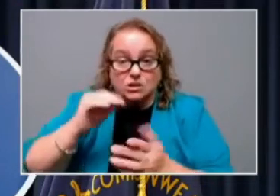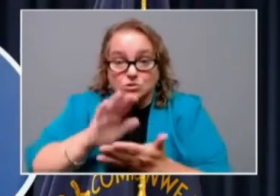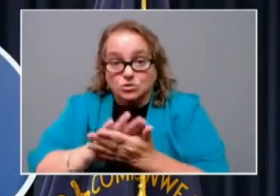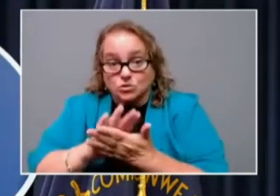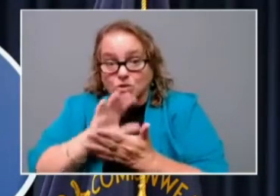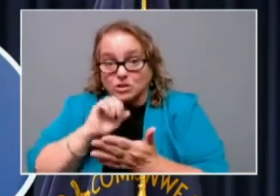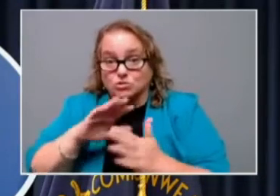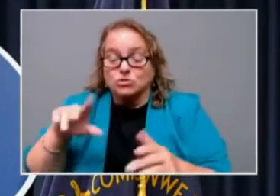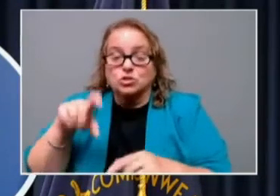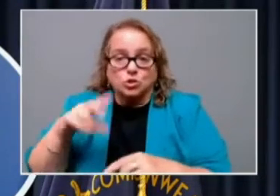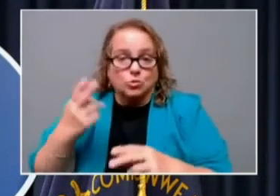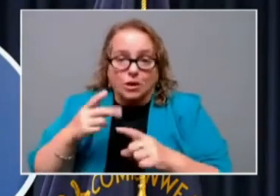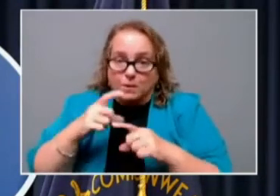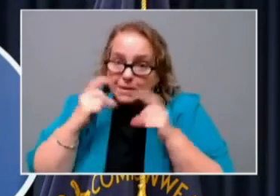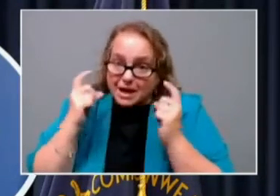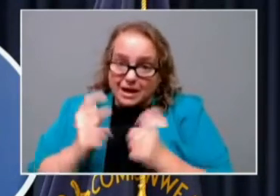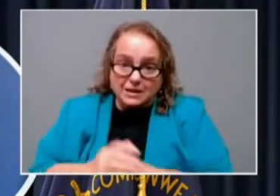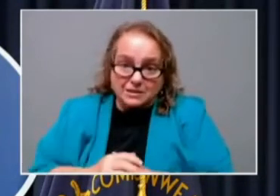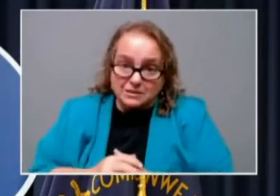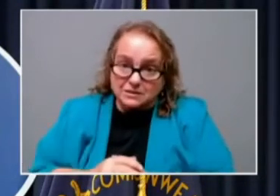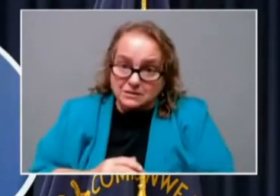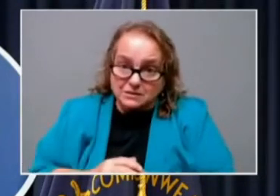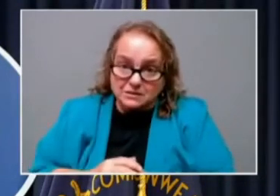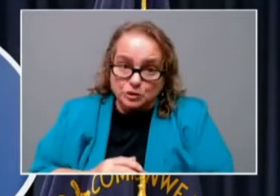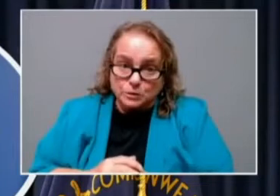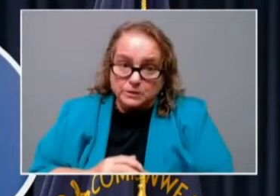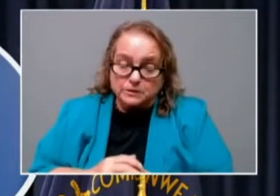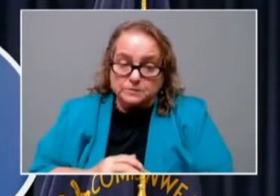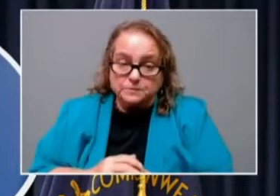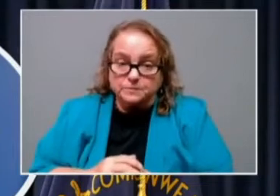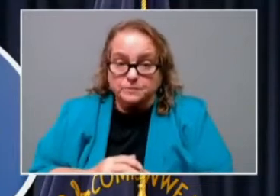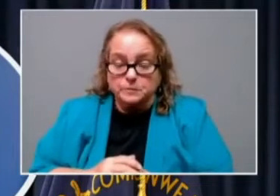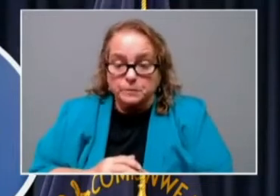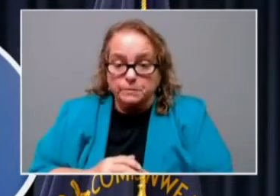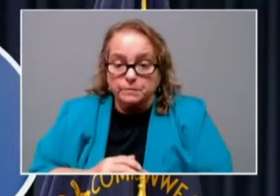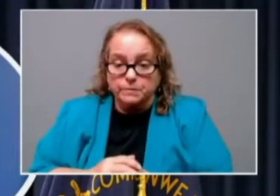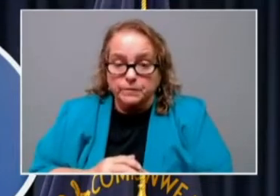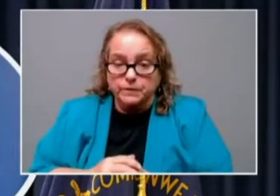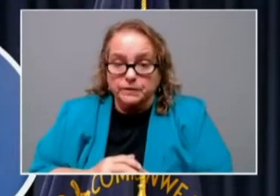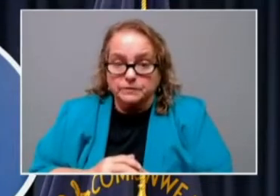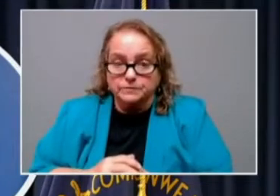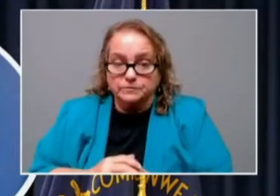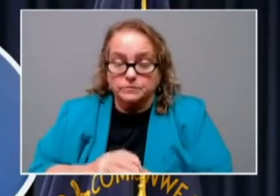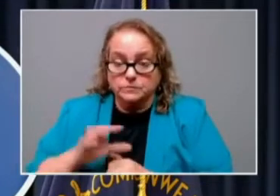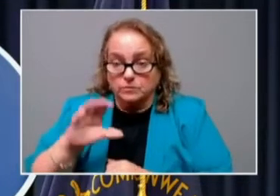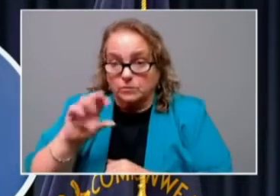certainly is in play at the moment. Um, covid hospitalizations remain at an all